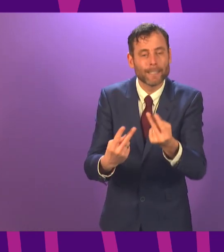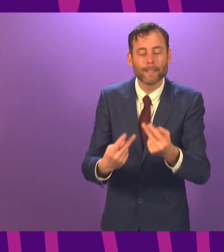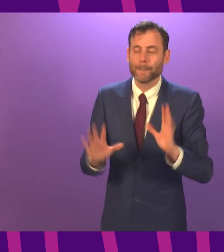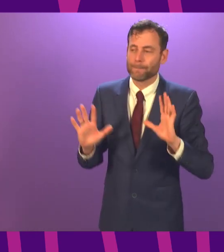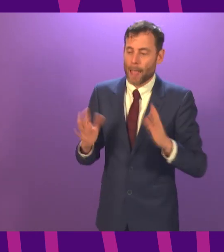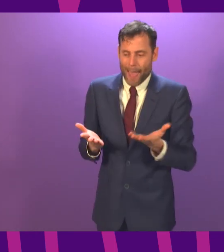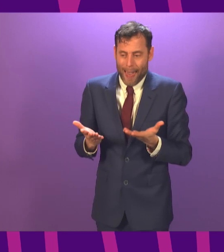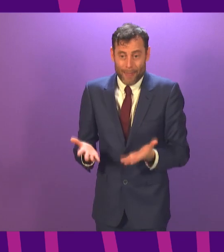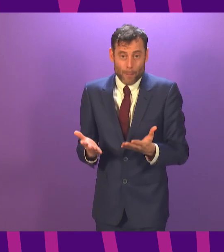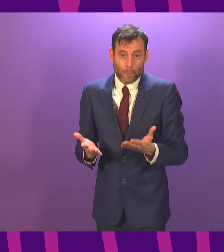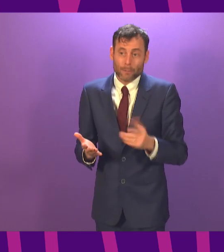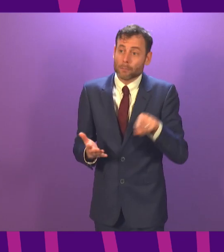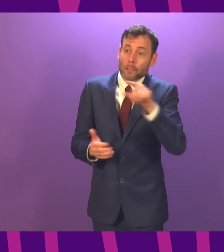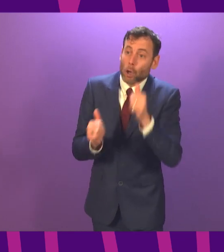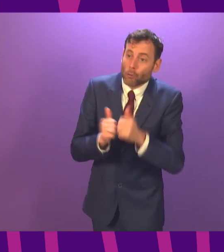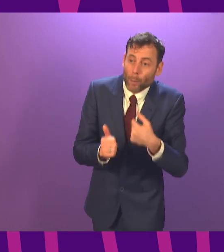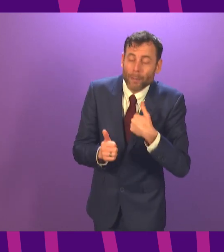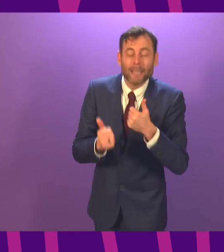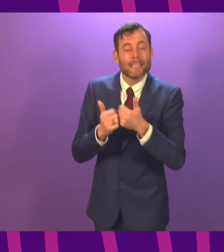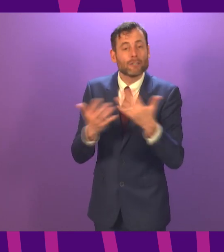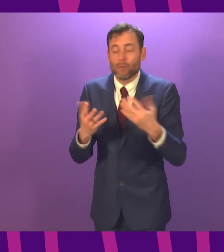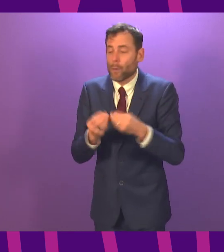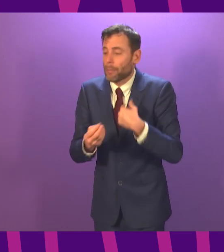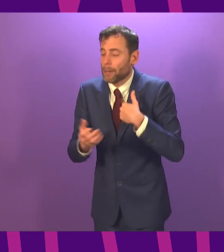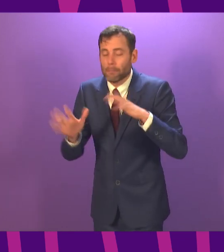agree with it or disagree with it, which is understandable and legitimate—is being done